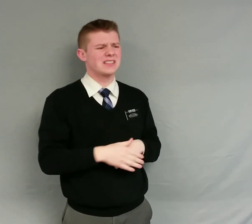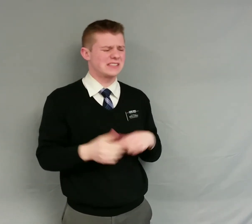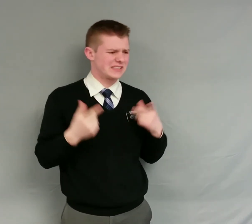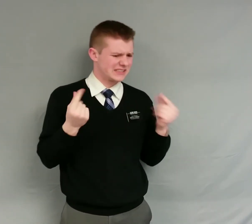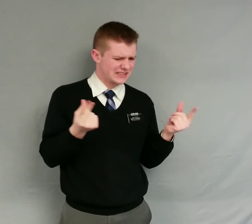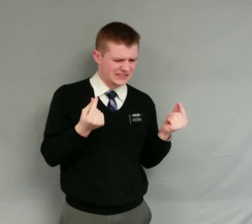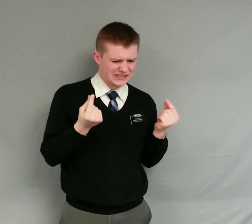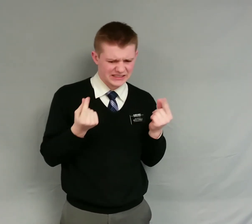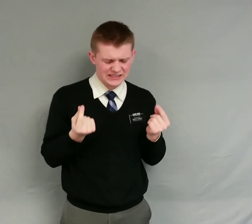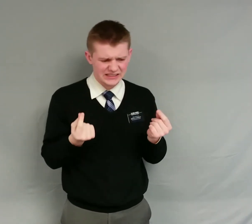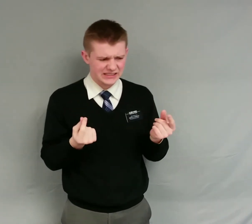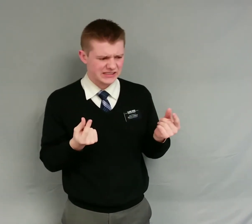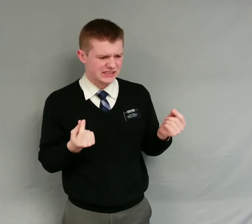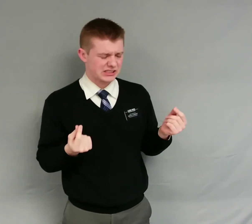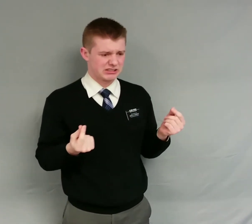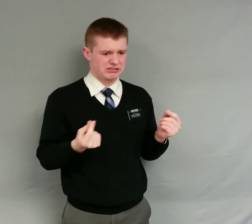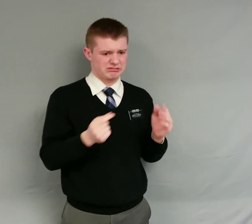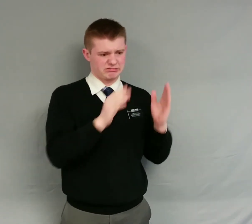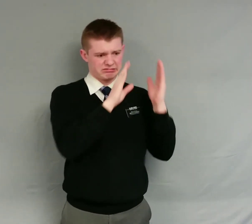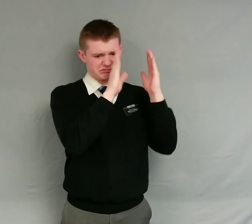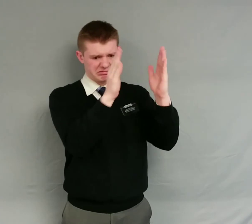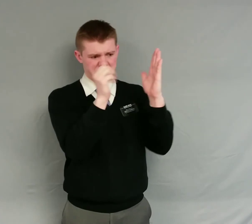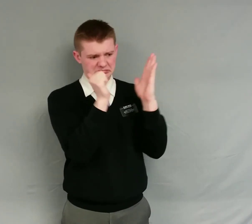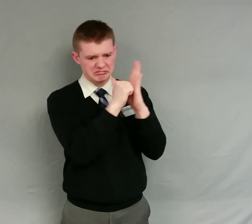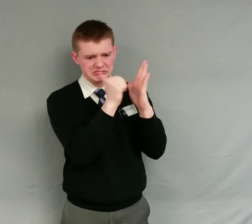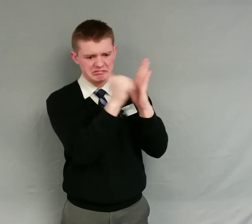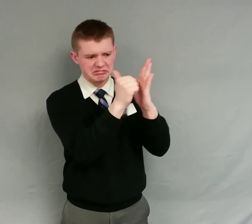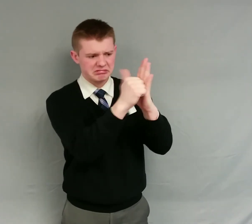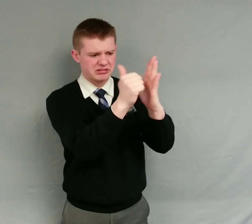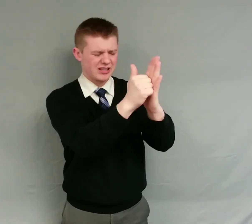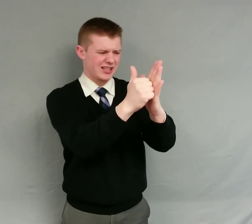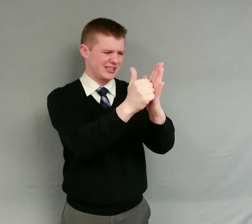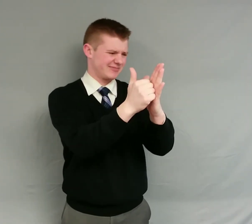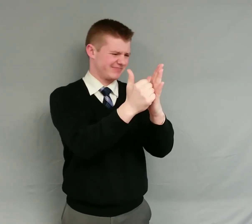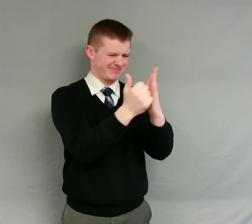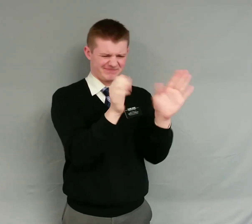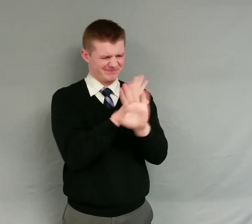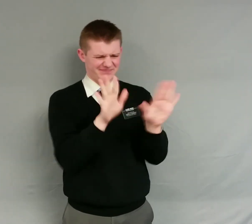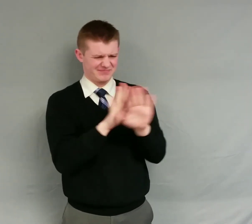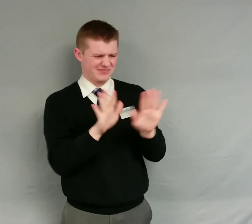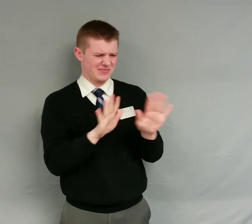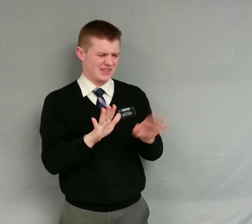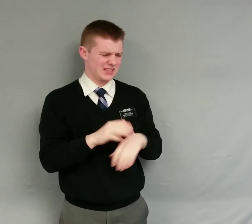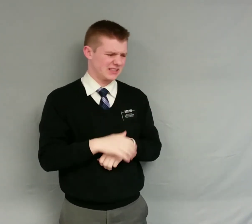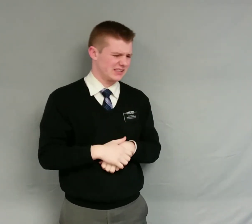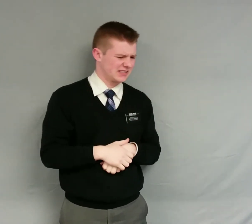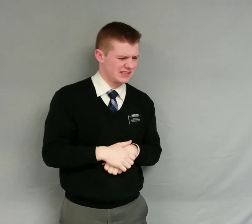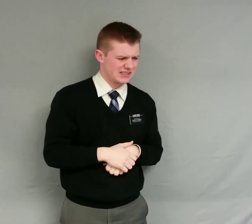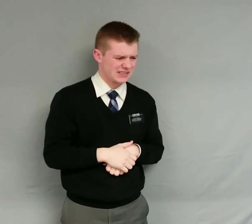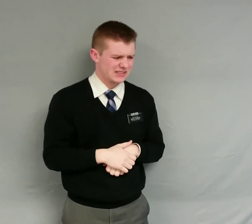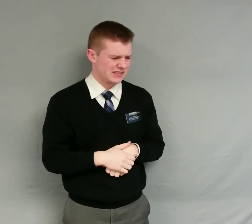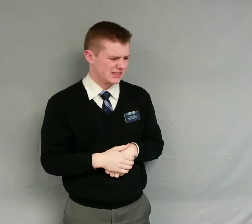He rebuffed ideas of going from door to door, knocking on each one until he found the correct one. After deliberating for several moments,